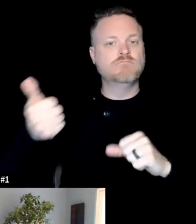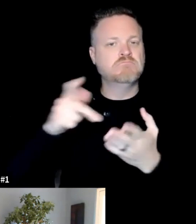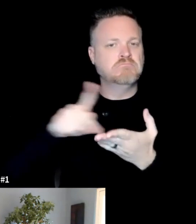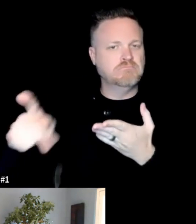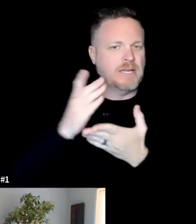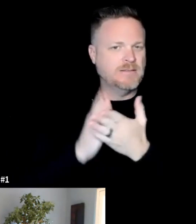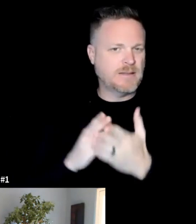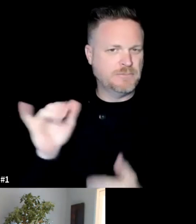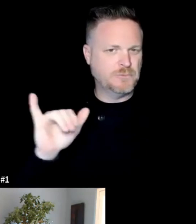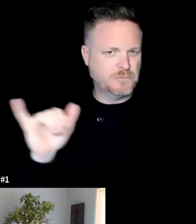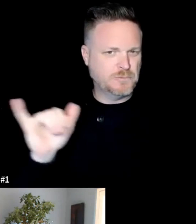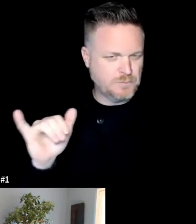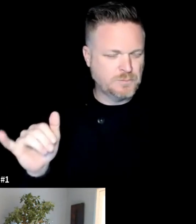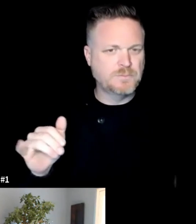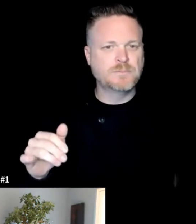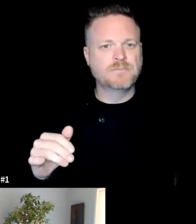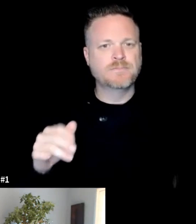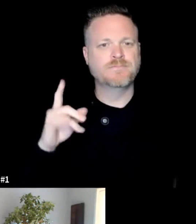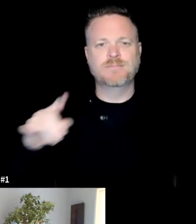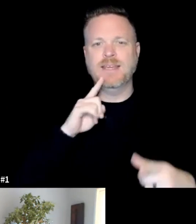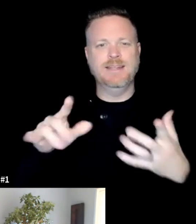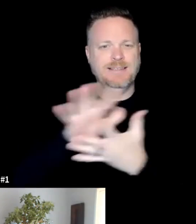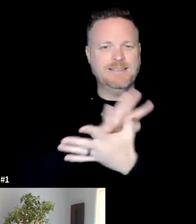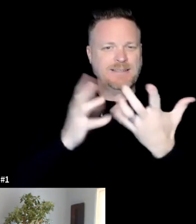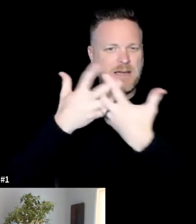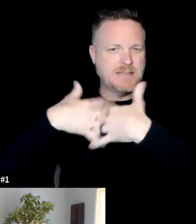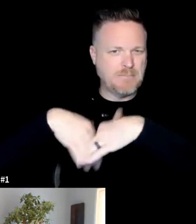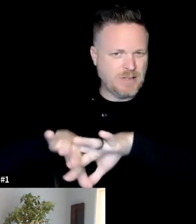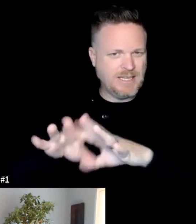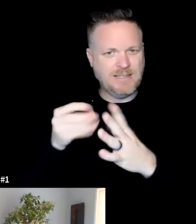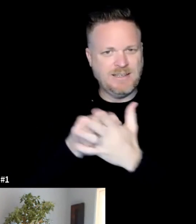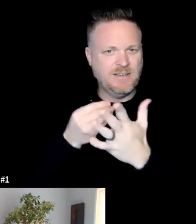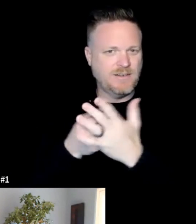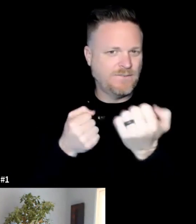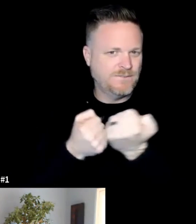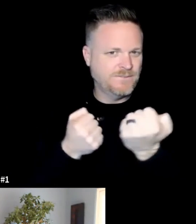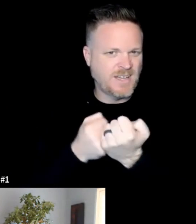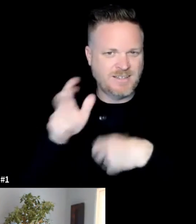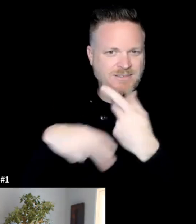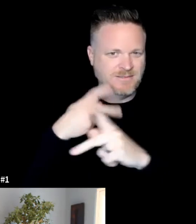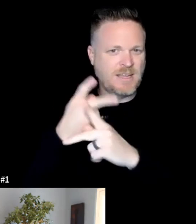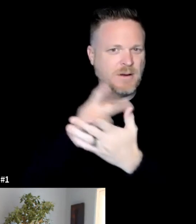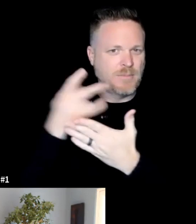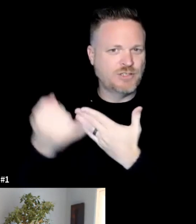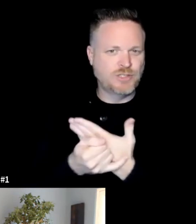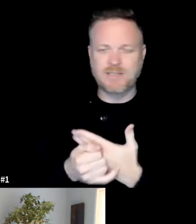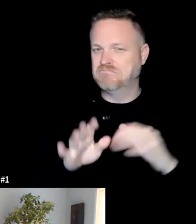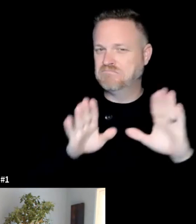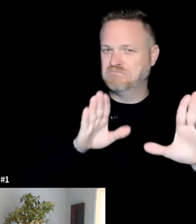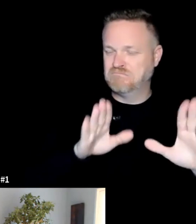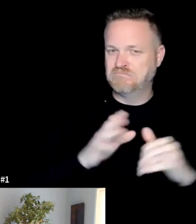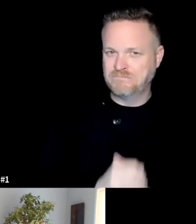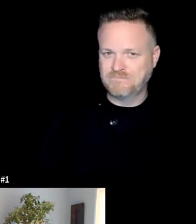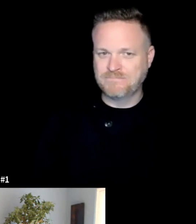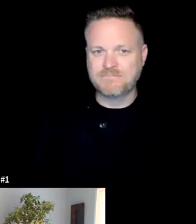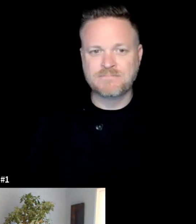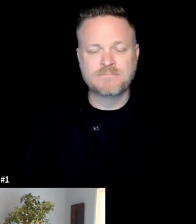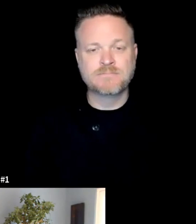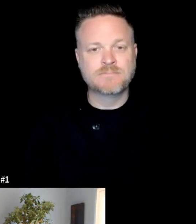also. It is a blended, braided funding project. >> Wonderful. I think this other question